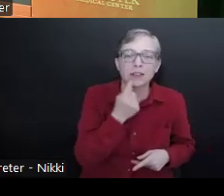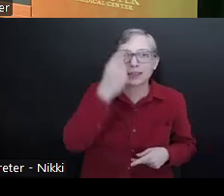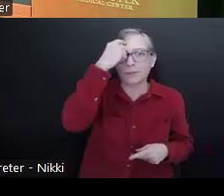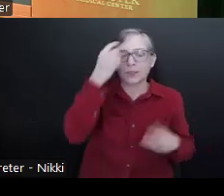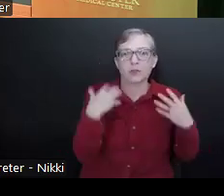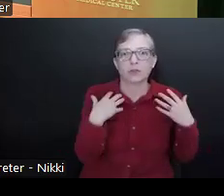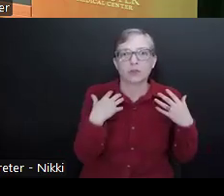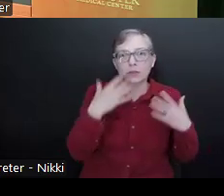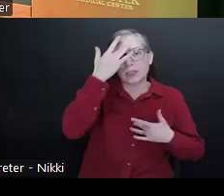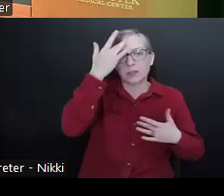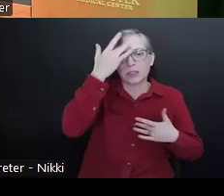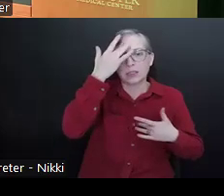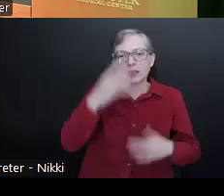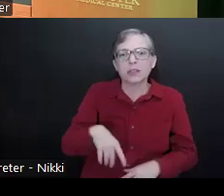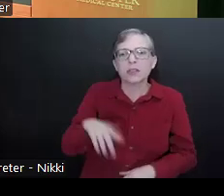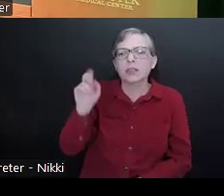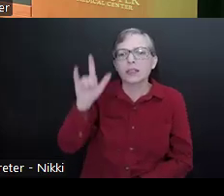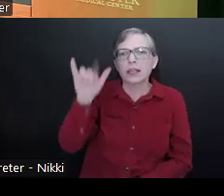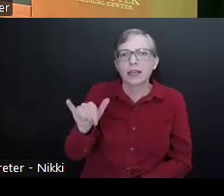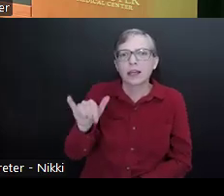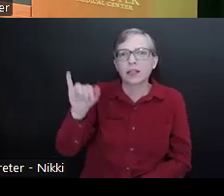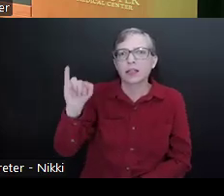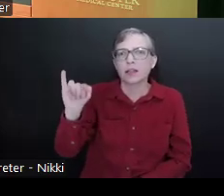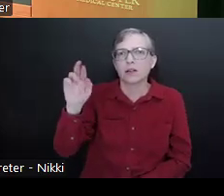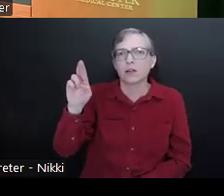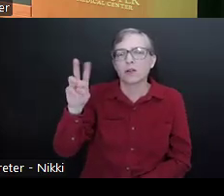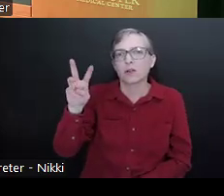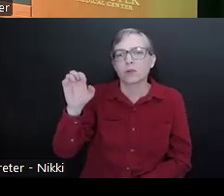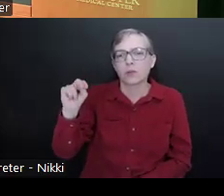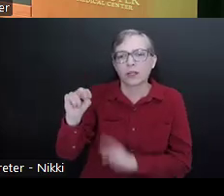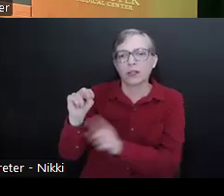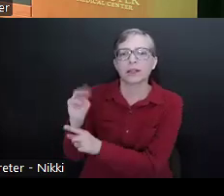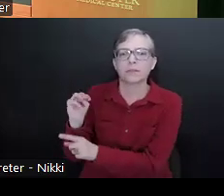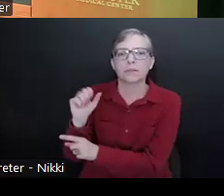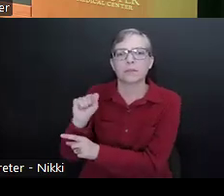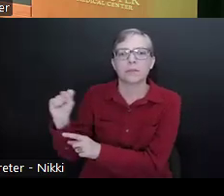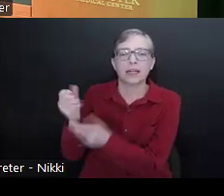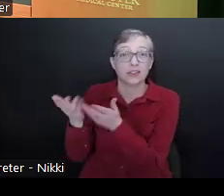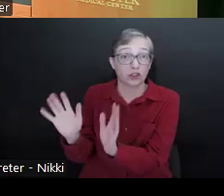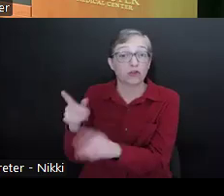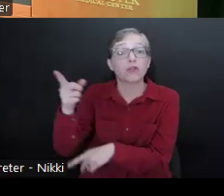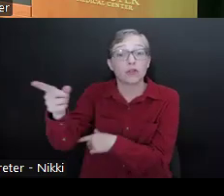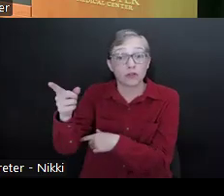well and she does some work looking at um serious mental illness in a psychooncology setting and so